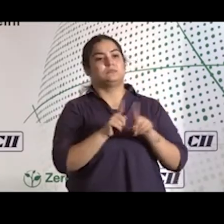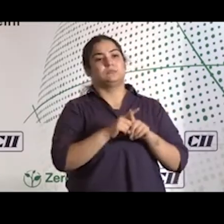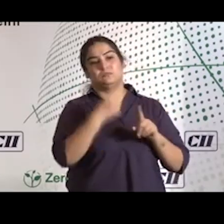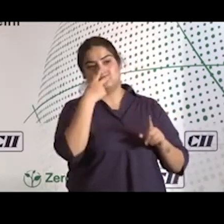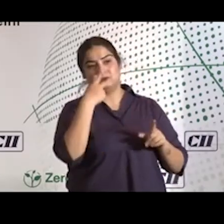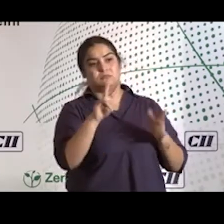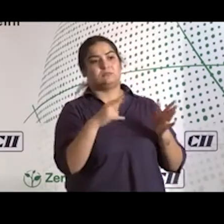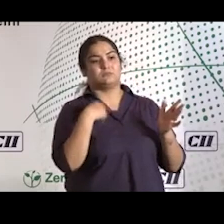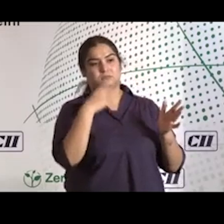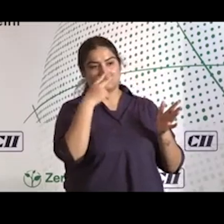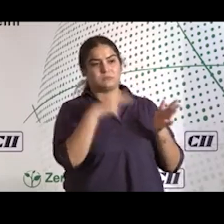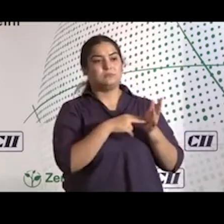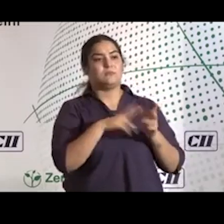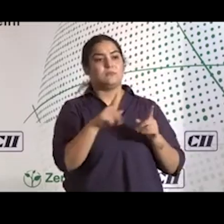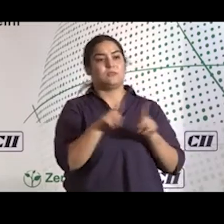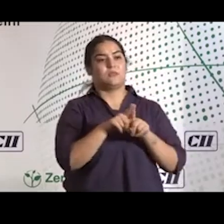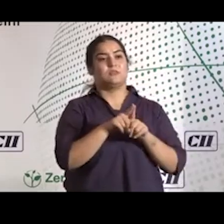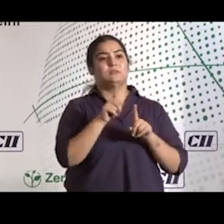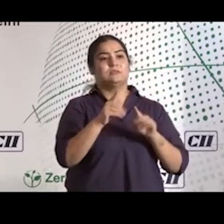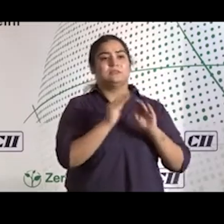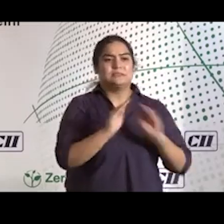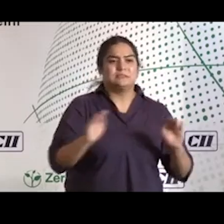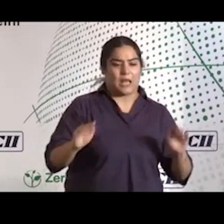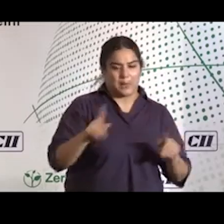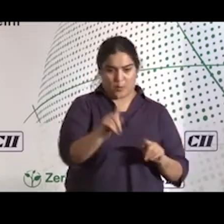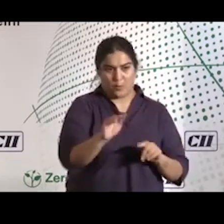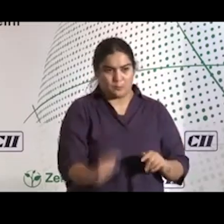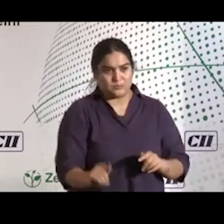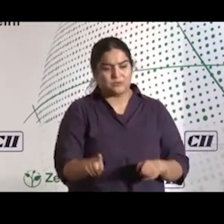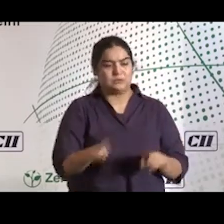there is a child who's struggling, who's visually impaired, struggling